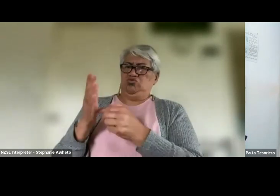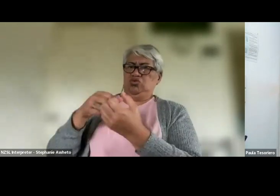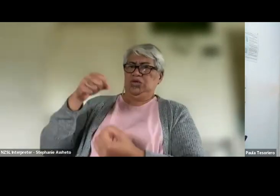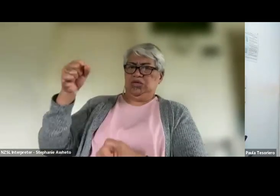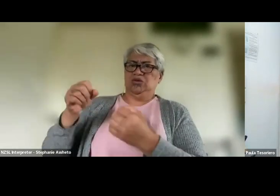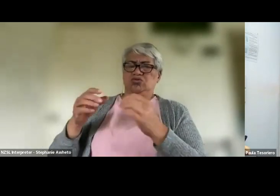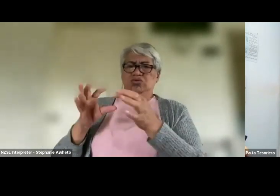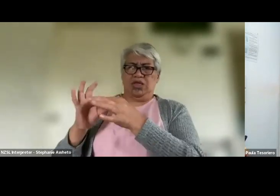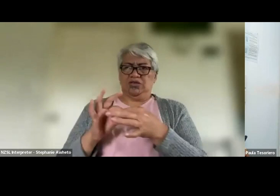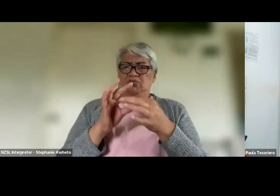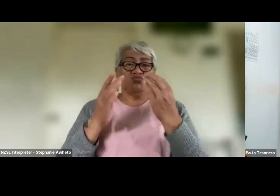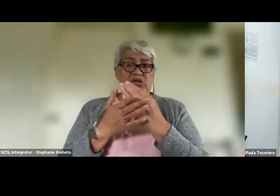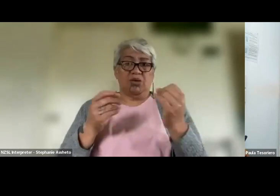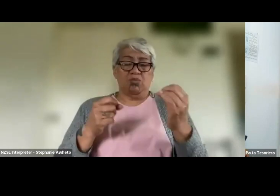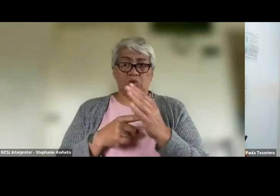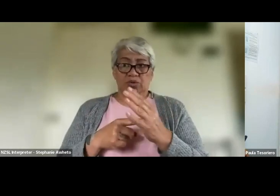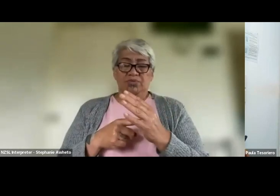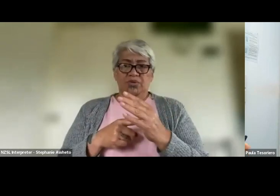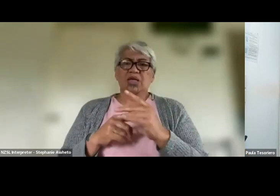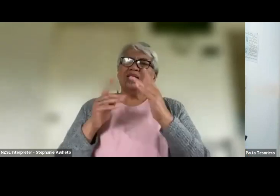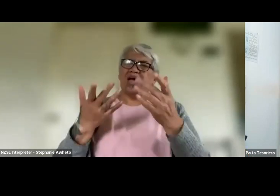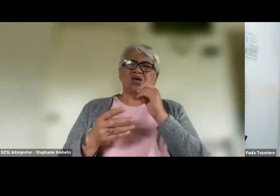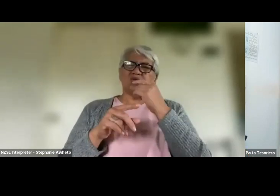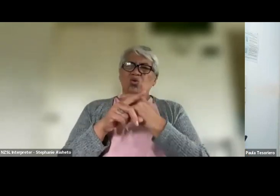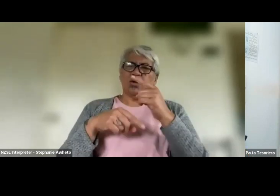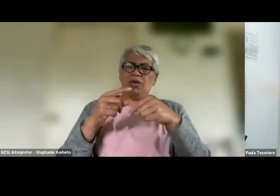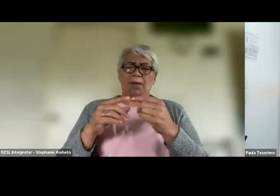Authentic partnering takes time,